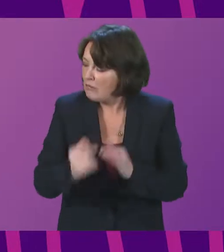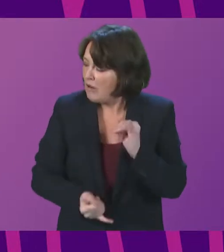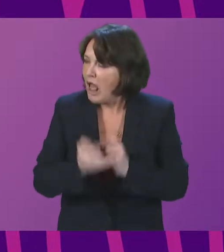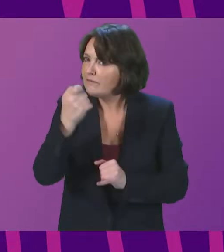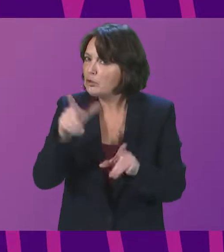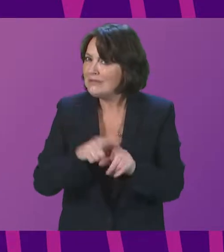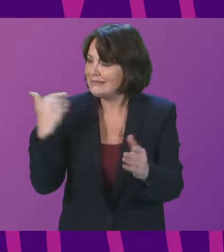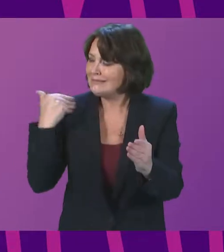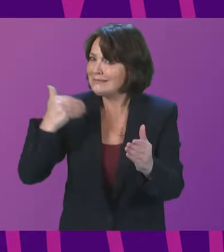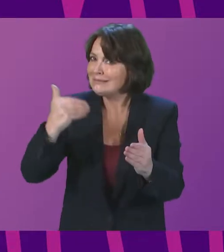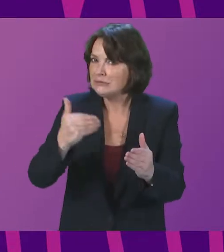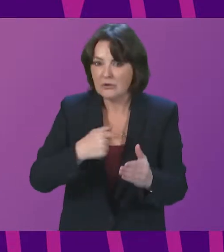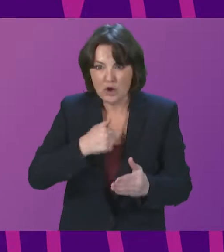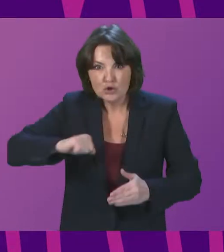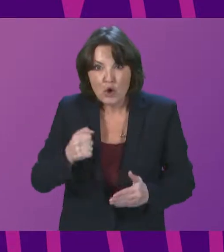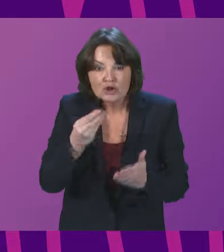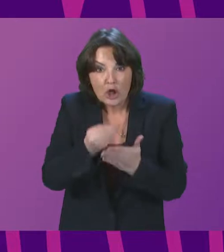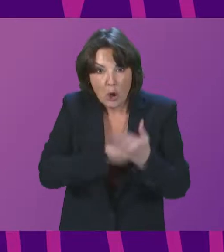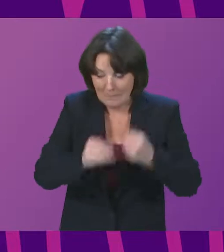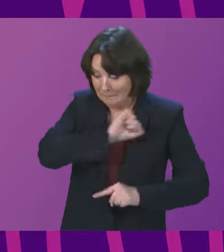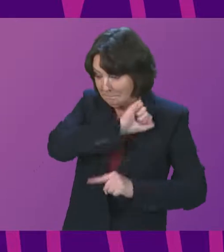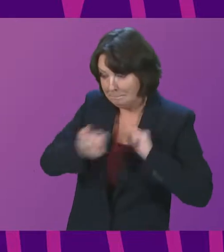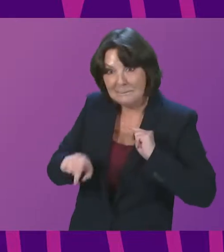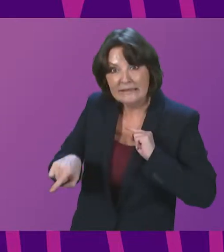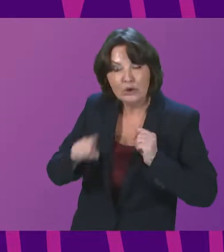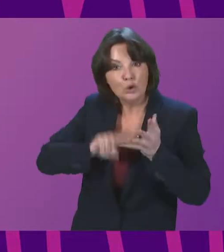The Scottish economy has been outperforming the United Kingdom economy on productivity.